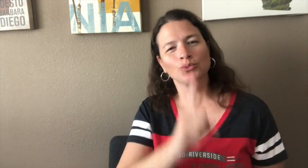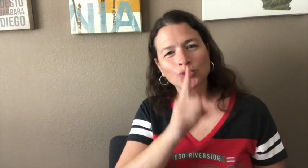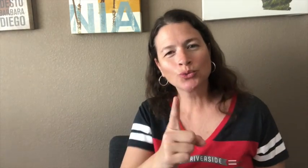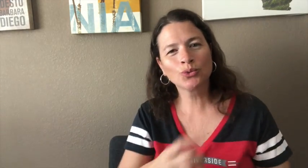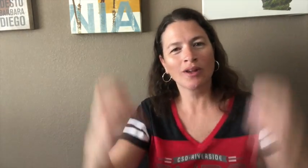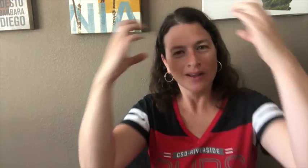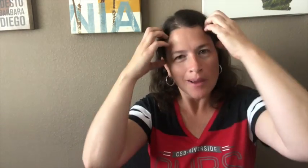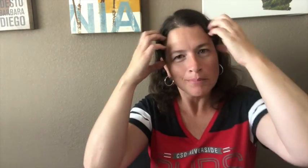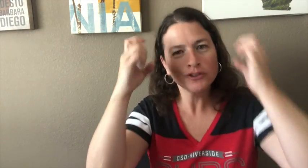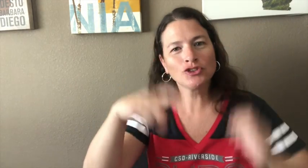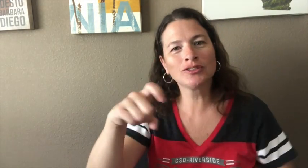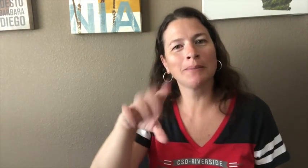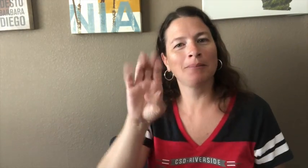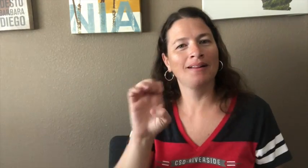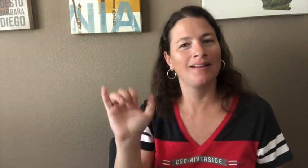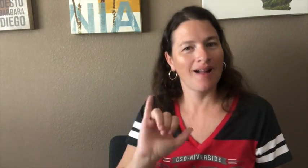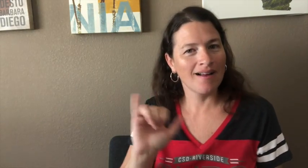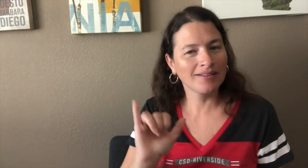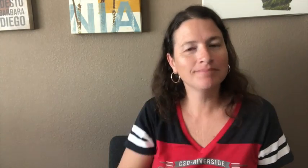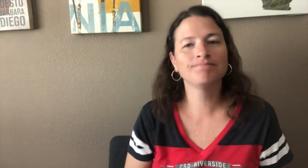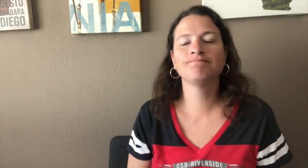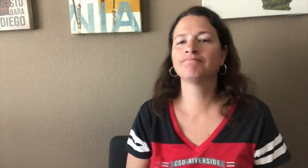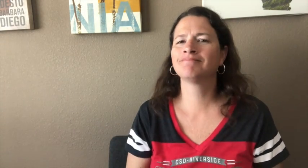Demonstrating what a true cub